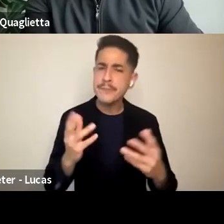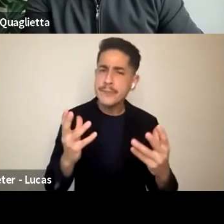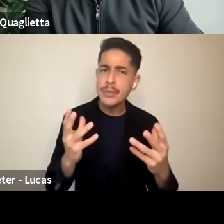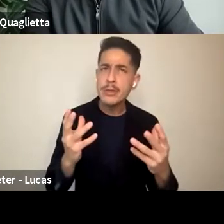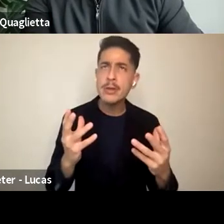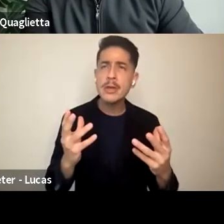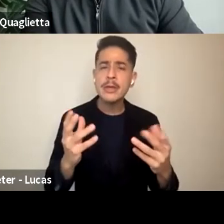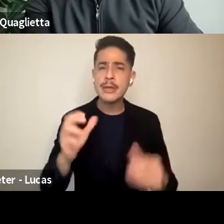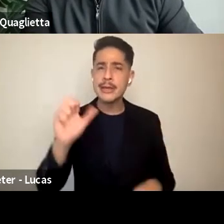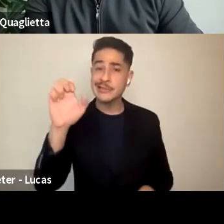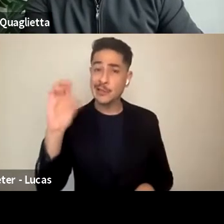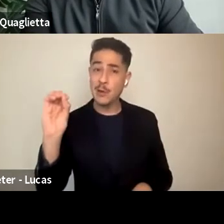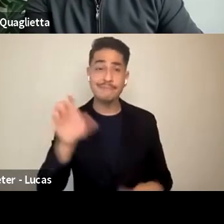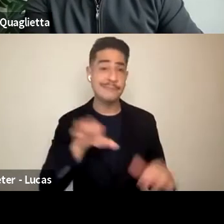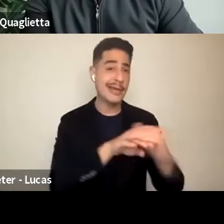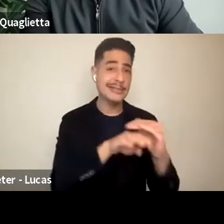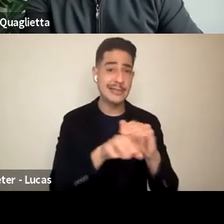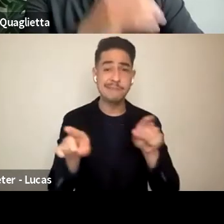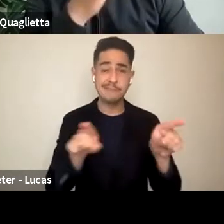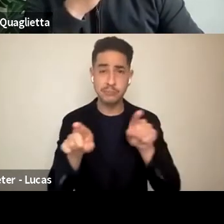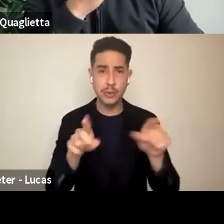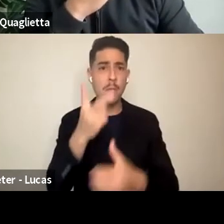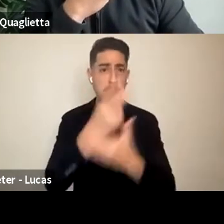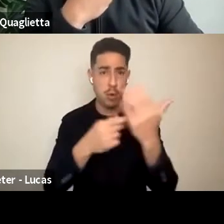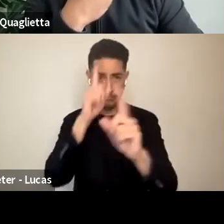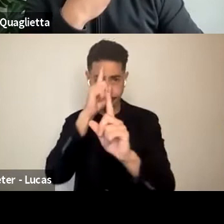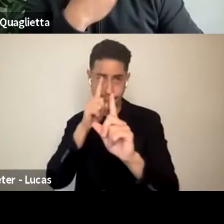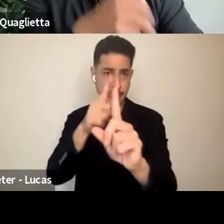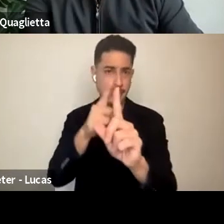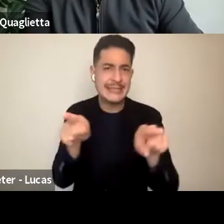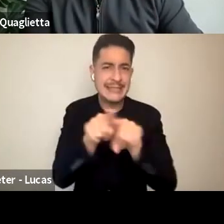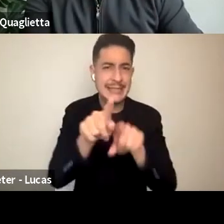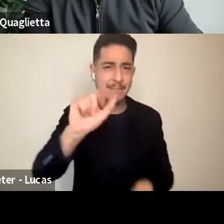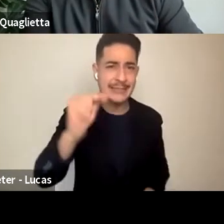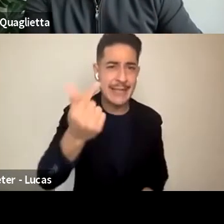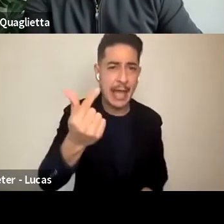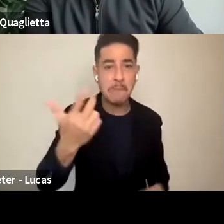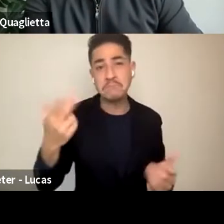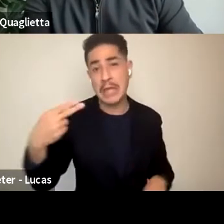and accessibility, both optimizing for the same tag, Maybe in H1. Let's say our title tag.